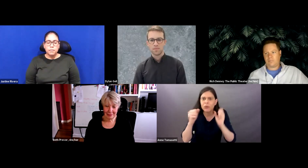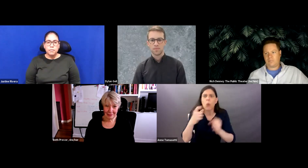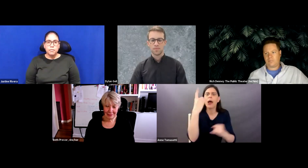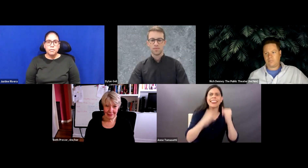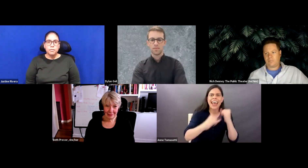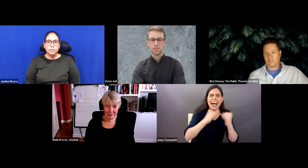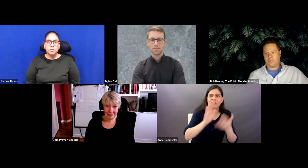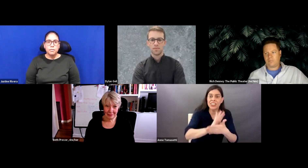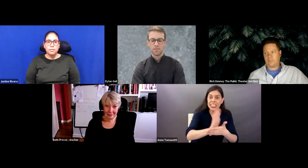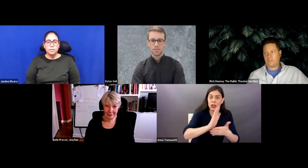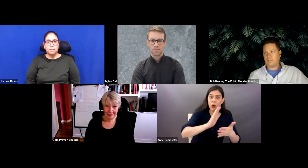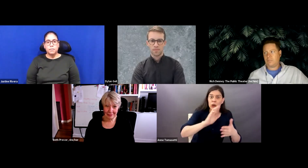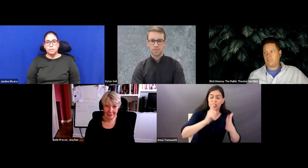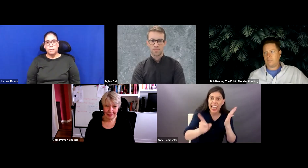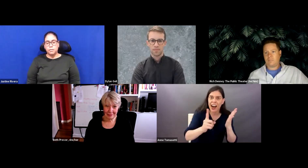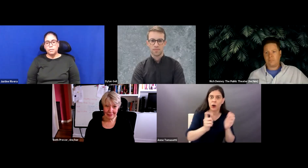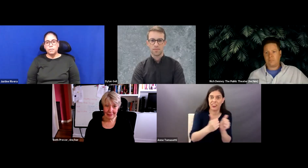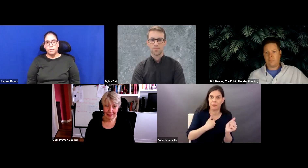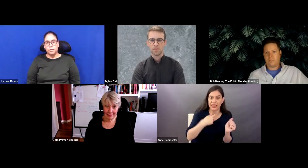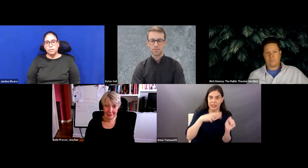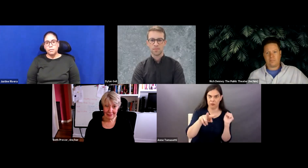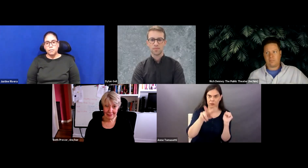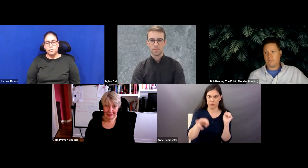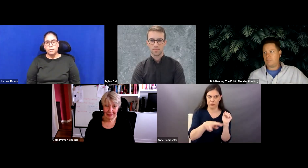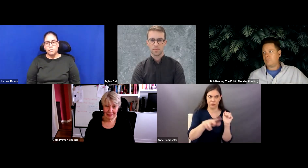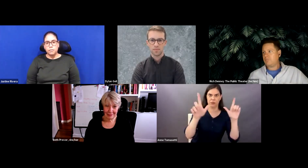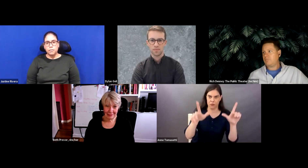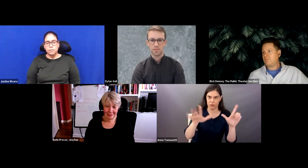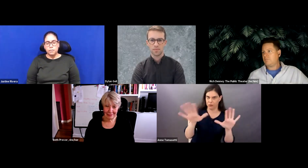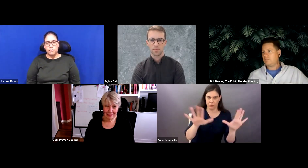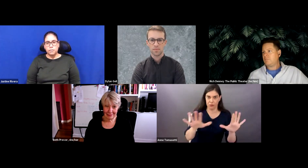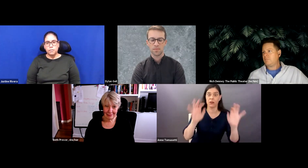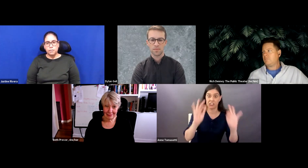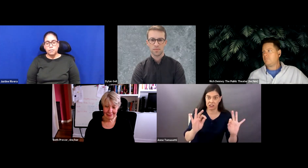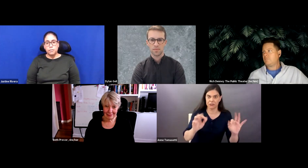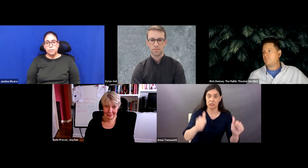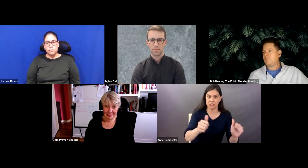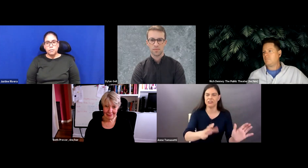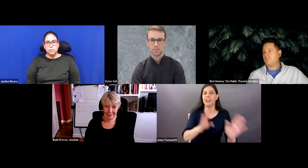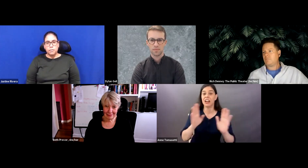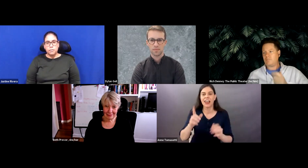the dress rehearsal with their full gear all ready to go, and they were checking with me, were making sure that they were in